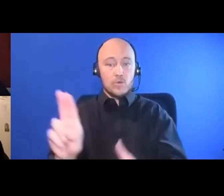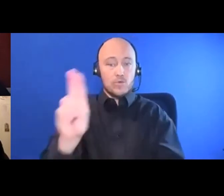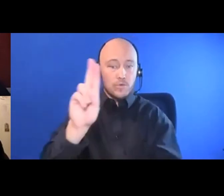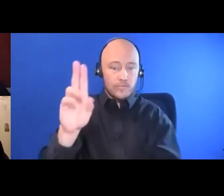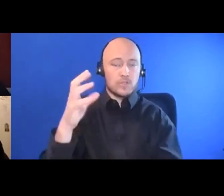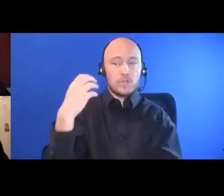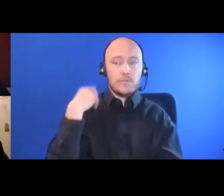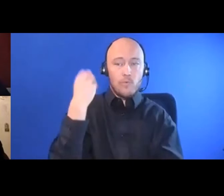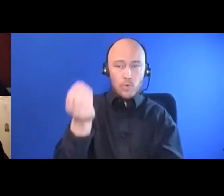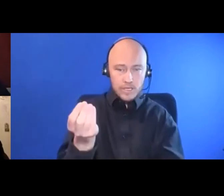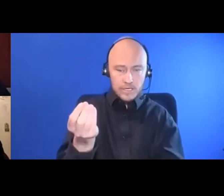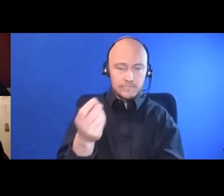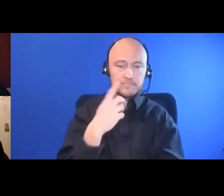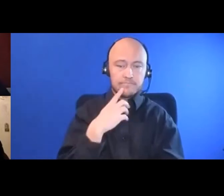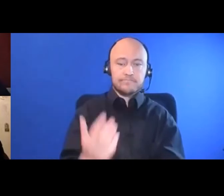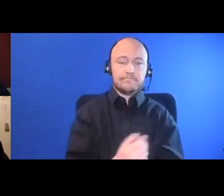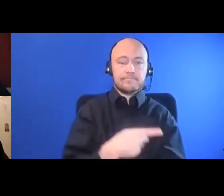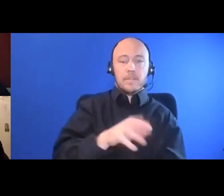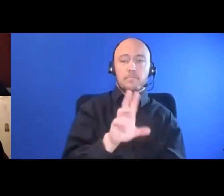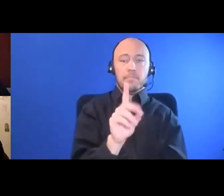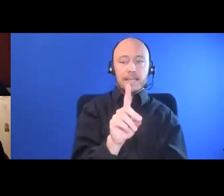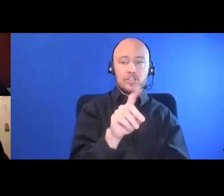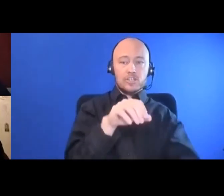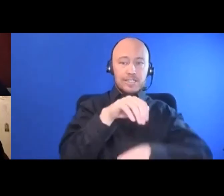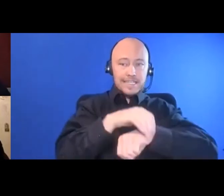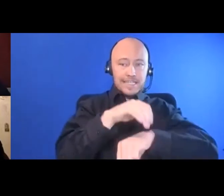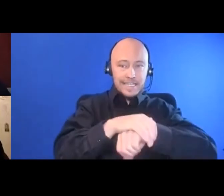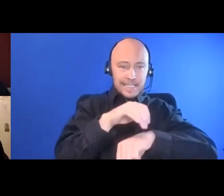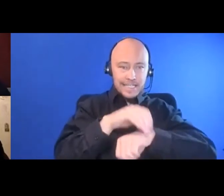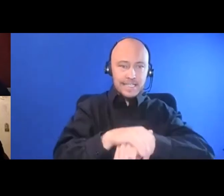and is currently earning a PhD in English at the CUNY Graduate Center.